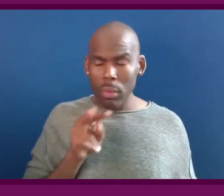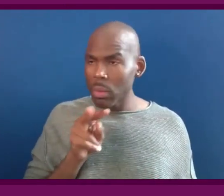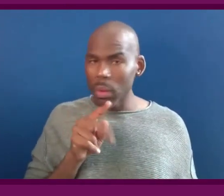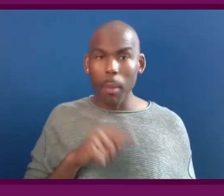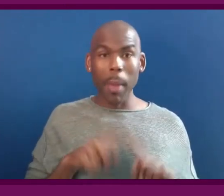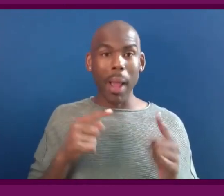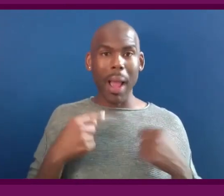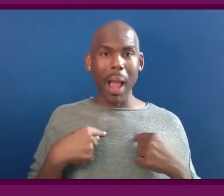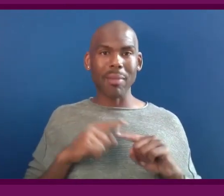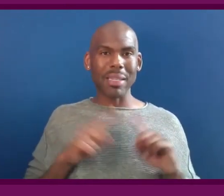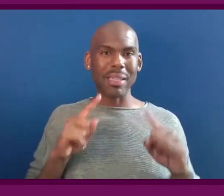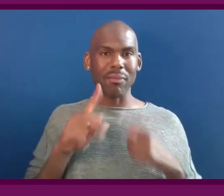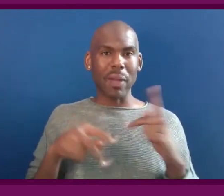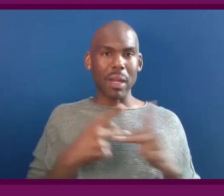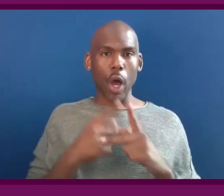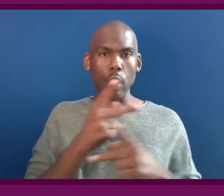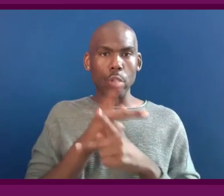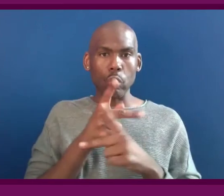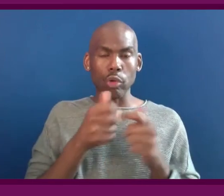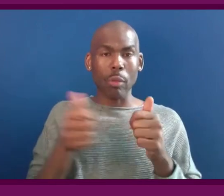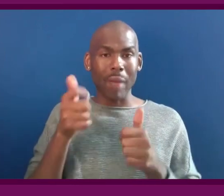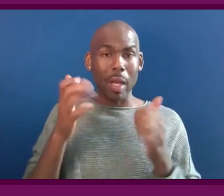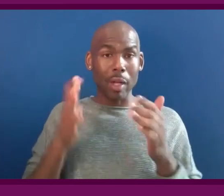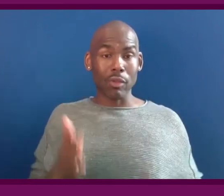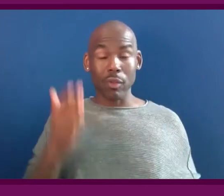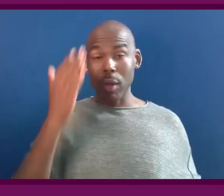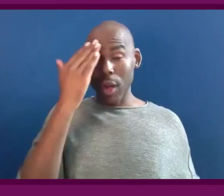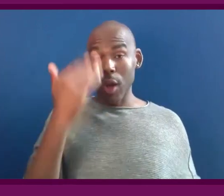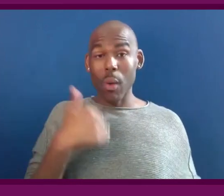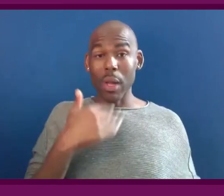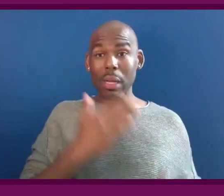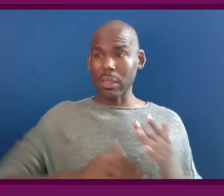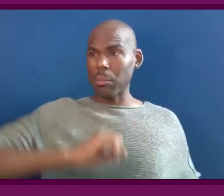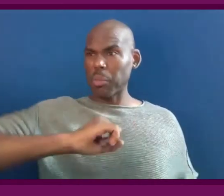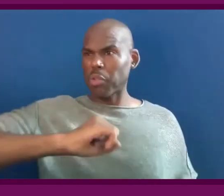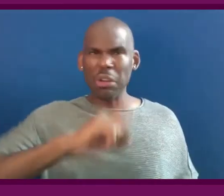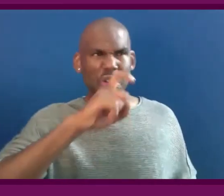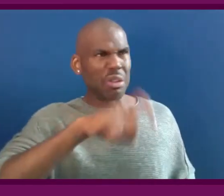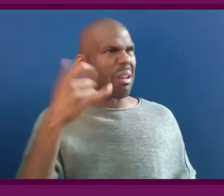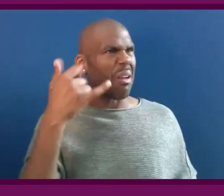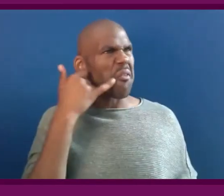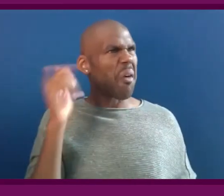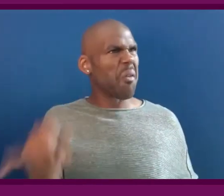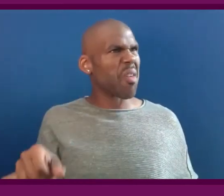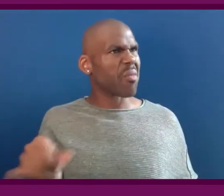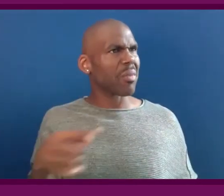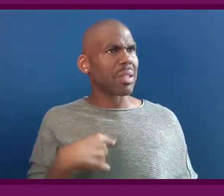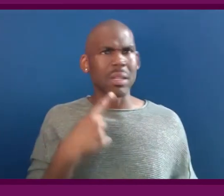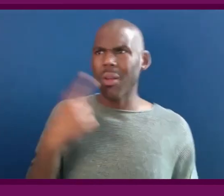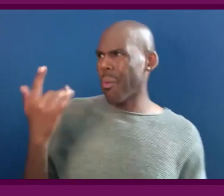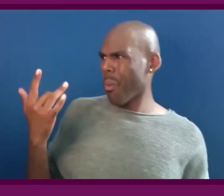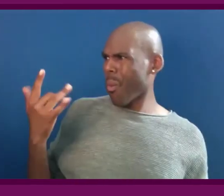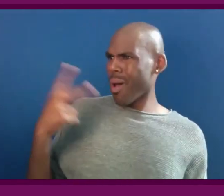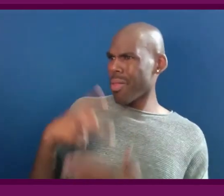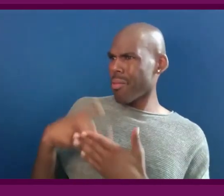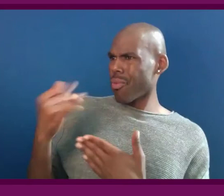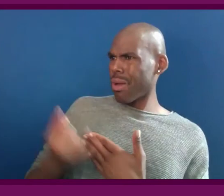But I was a different kind of supervisor from that perspective, because I know that I got some pushback. It was like, "She should've put the phone down." I was like, "Why? The project came back perfect.